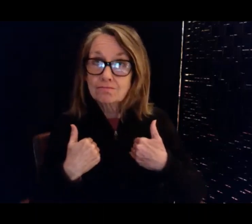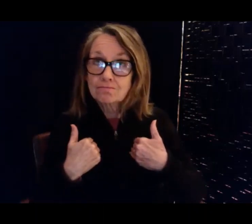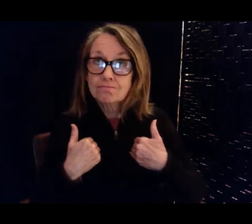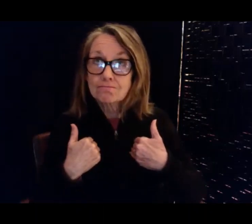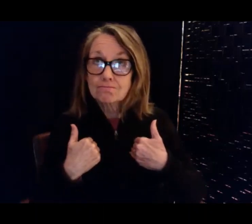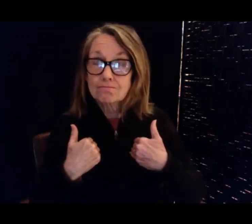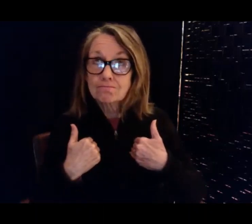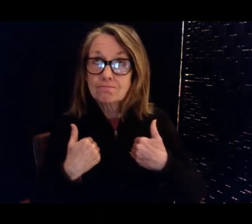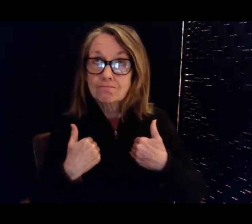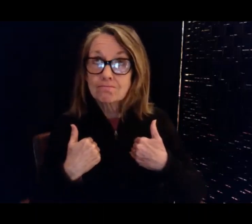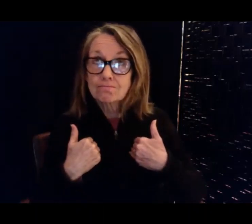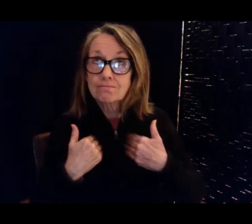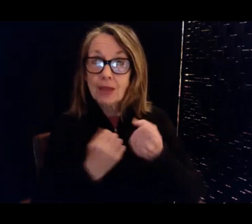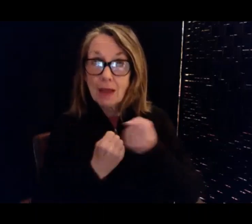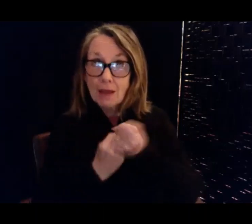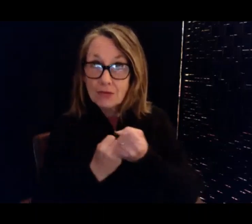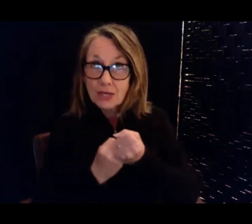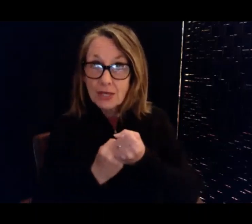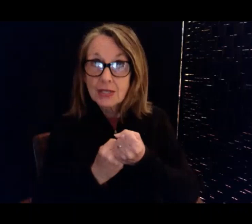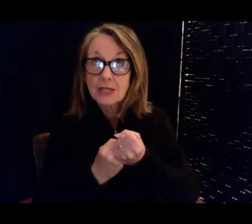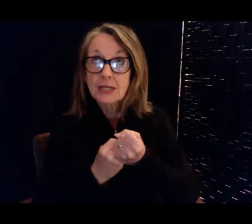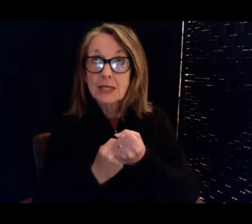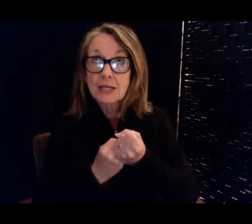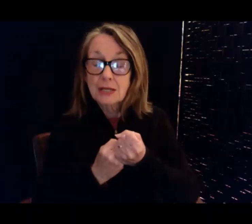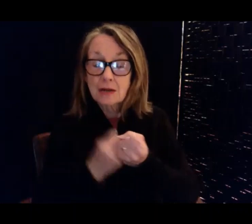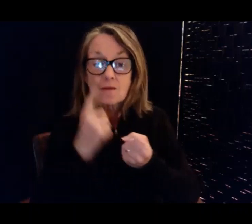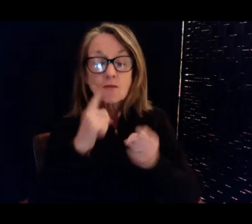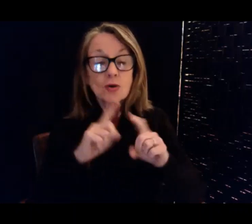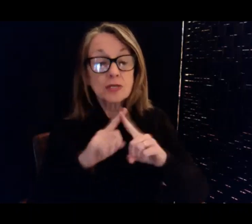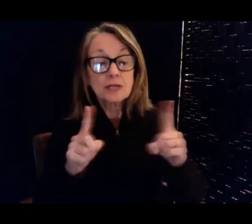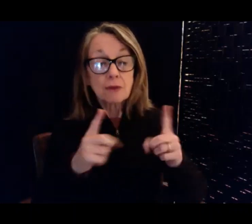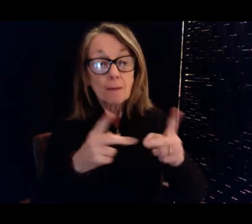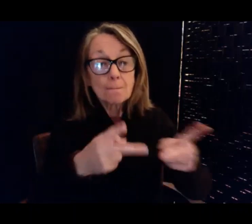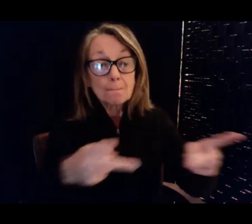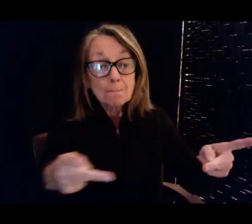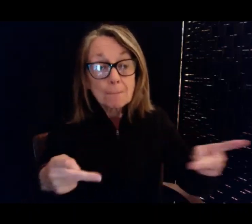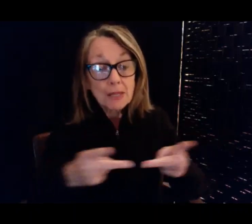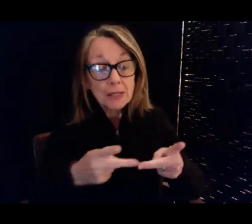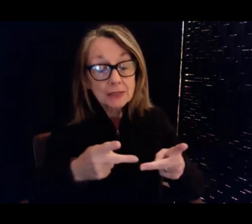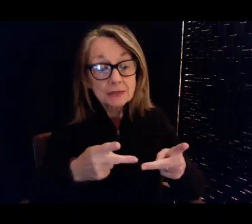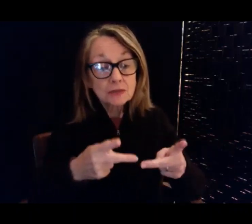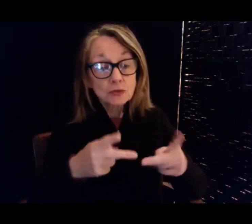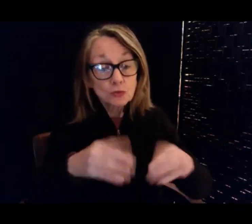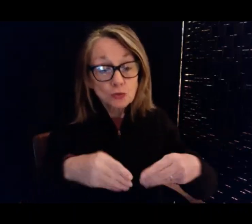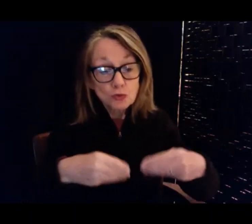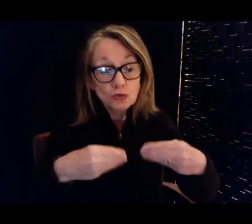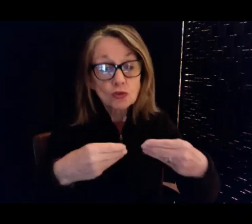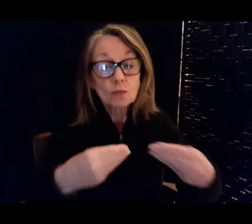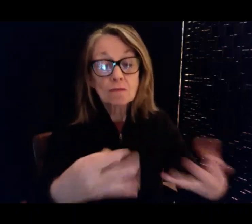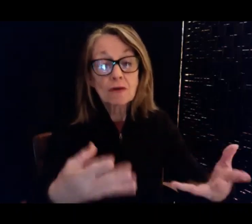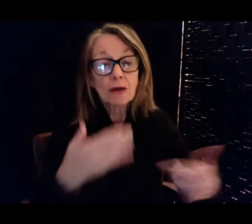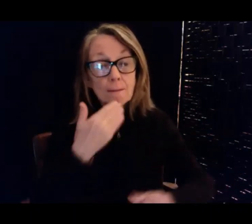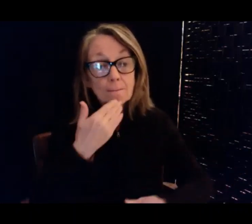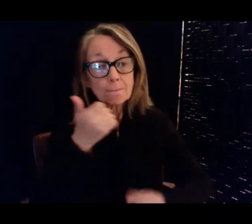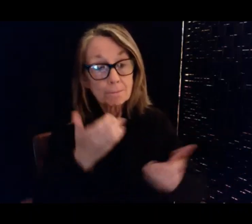advocated for different venues to provide better services for people with